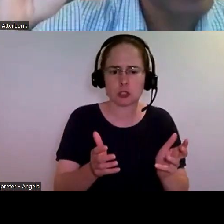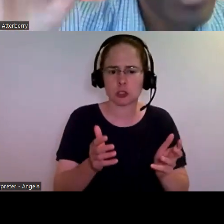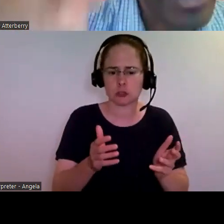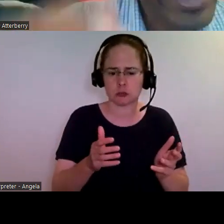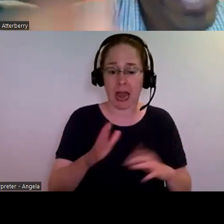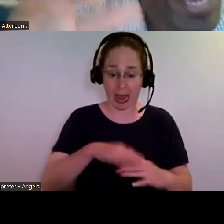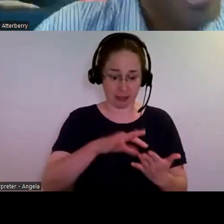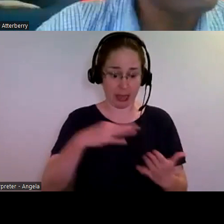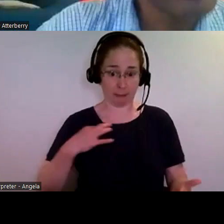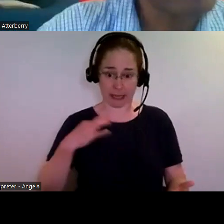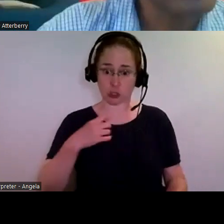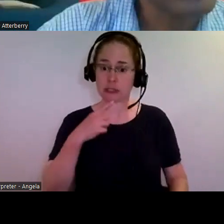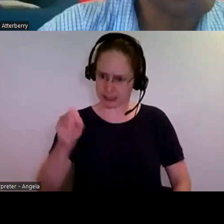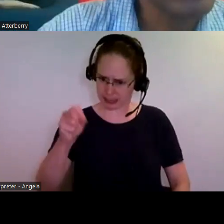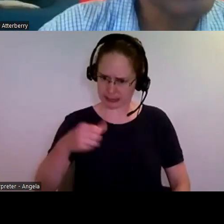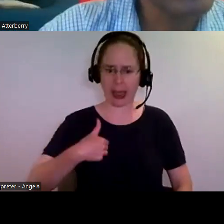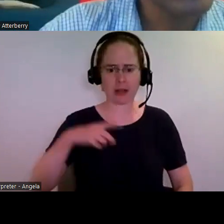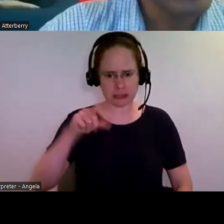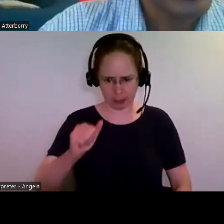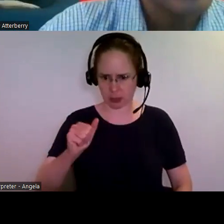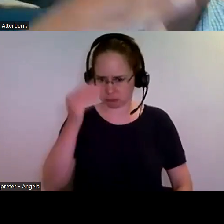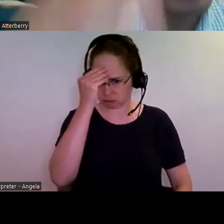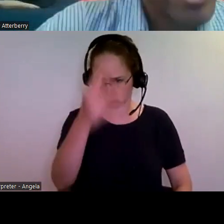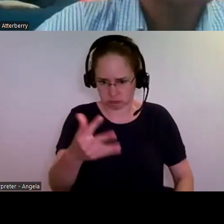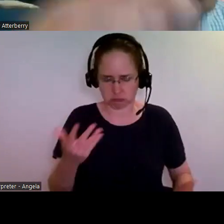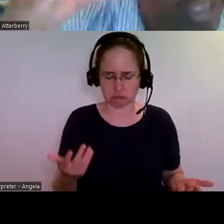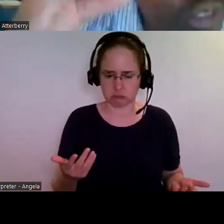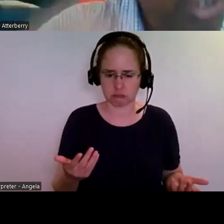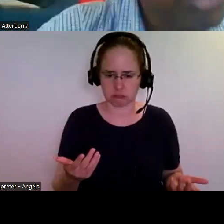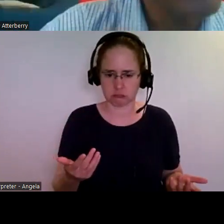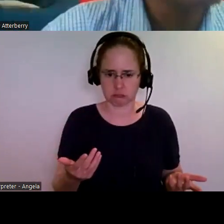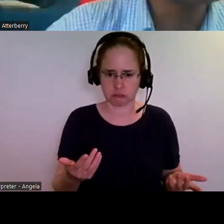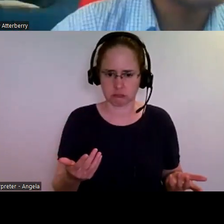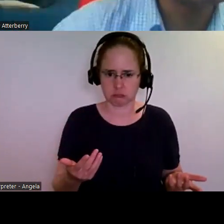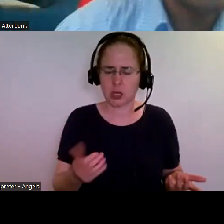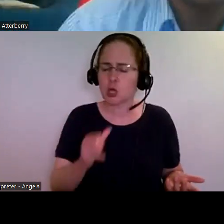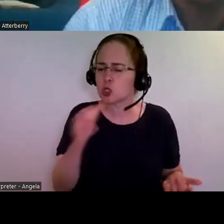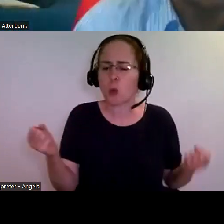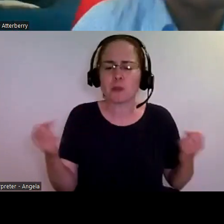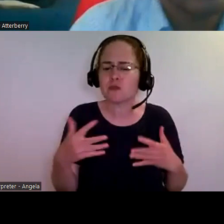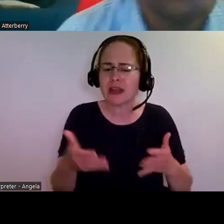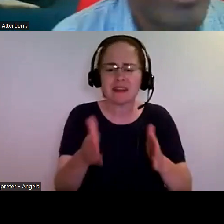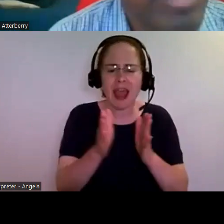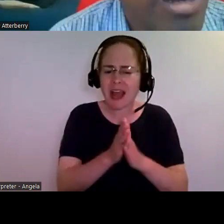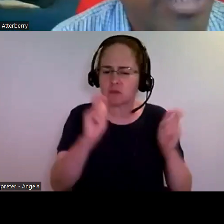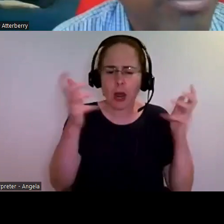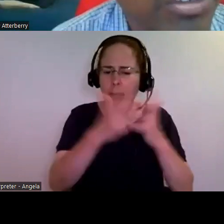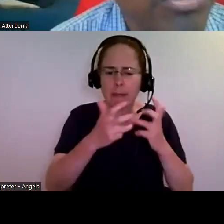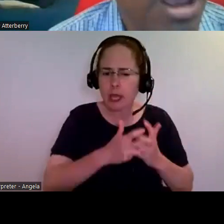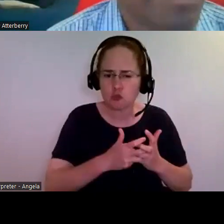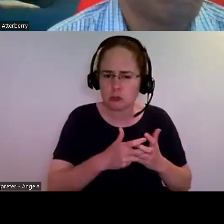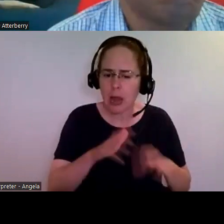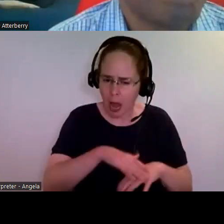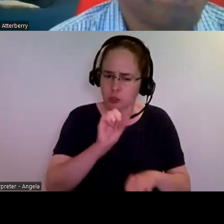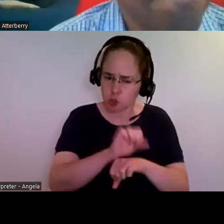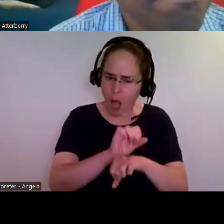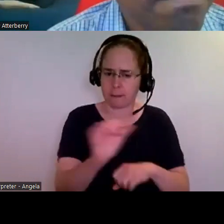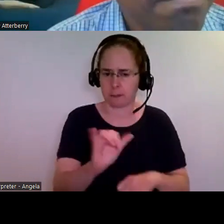say, yeah, I do have a disability. And don't be afraid to ask for that accommodation of the job.